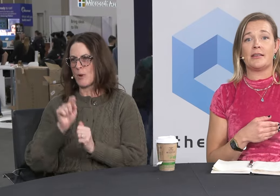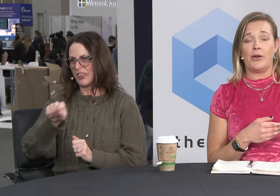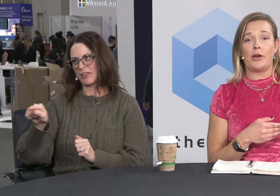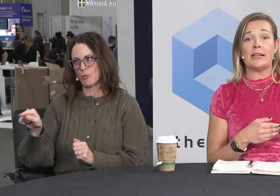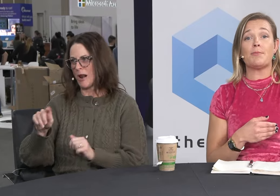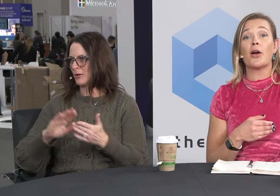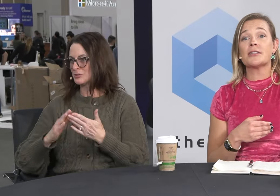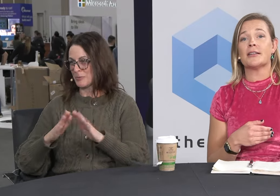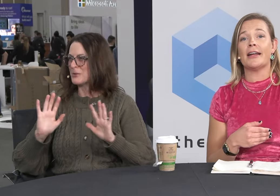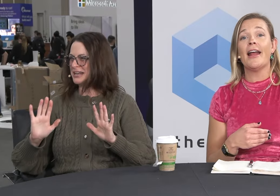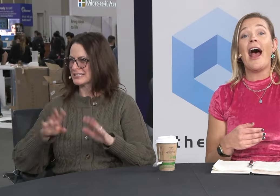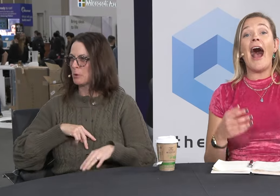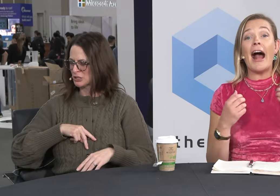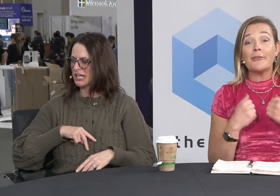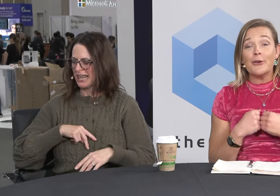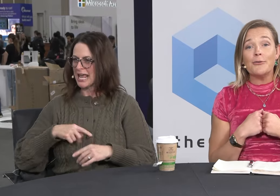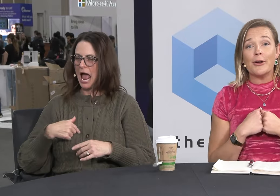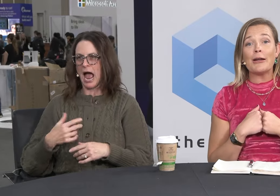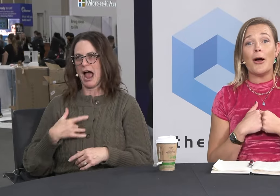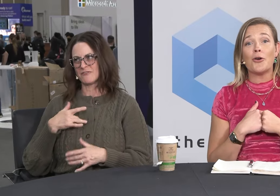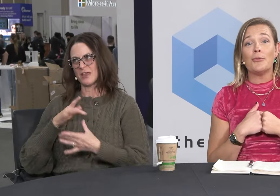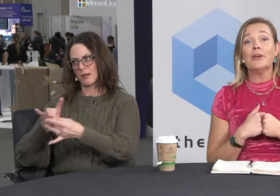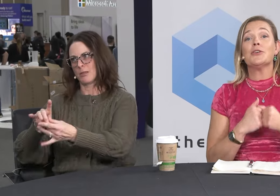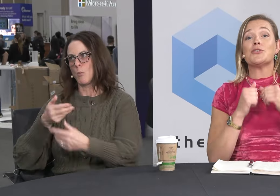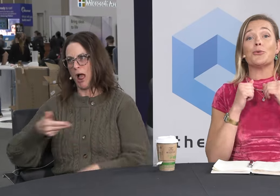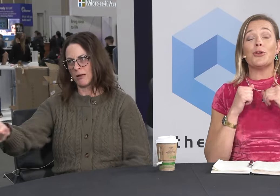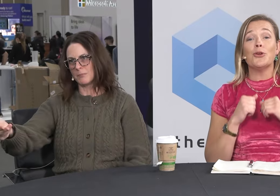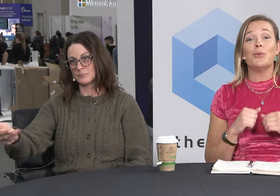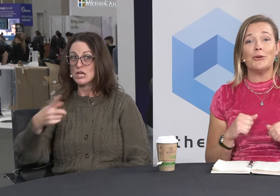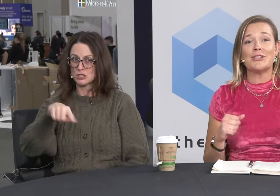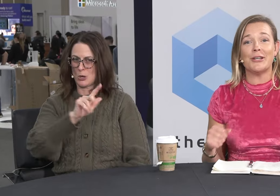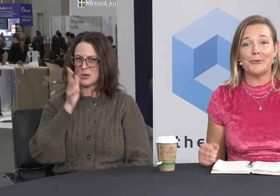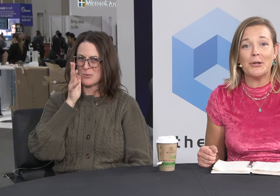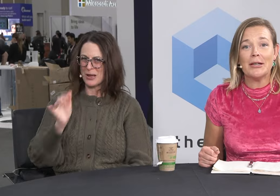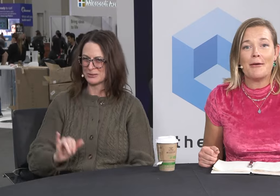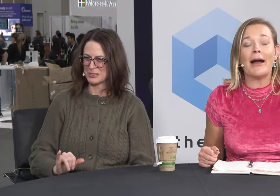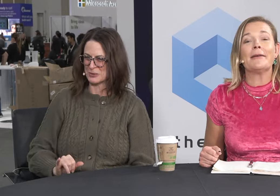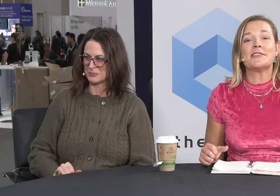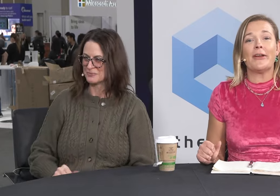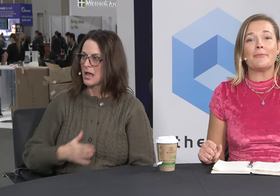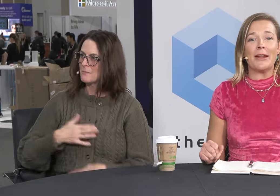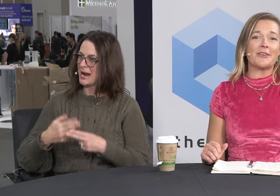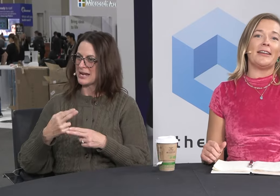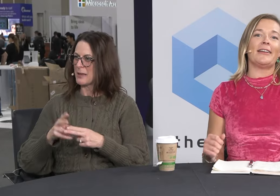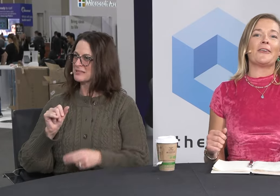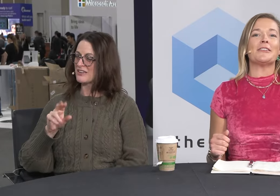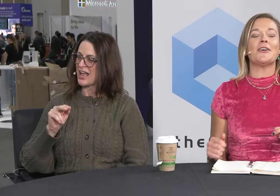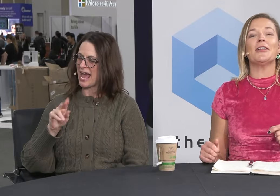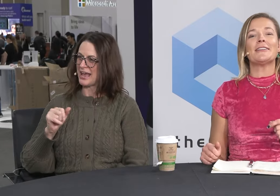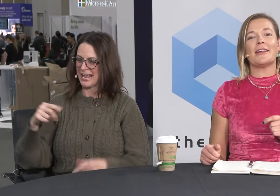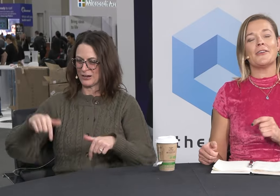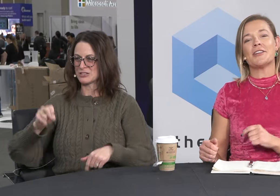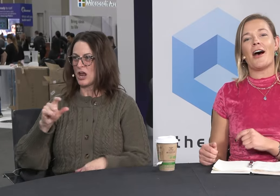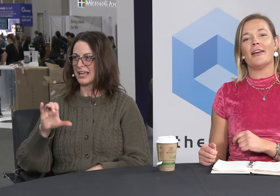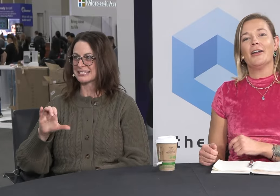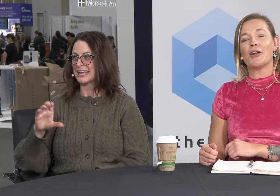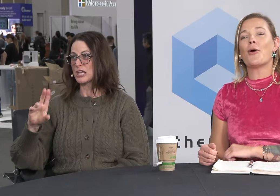of these communities personally, I feel very welcome. So you will too. My name's Savannah Peterson here in Salt Lake City, Utah.